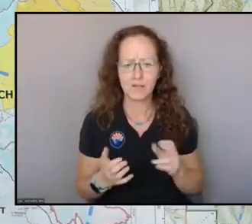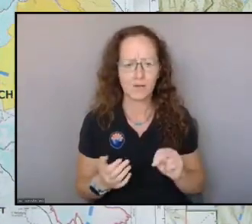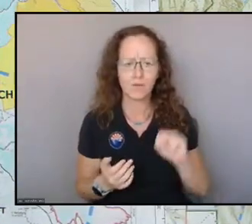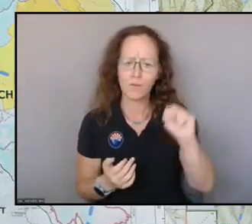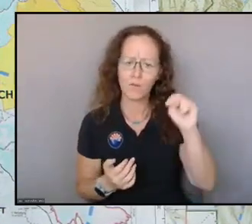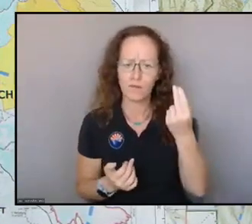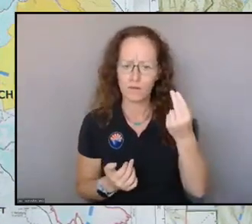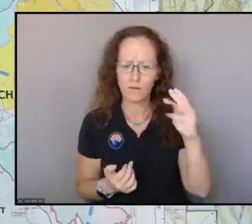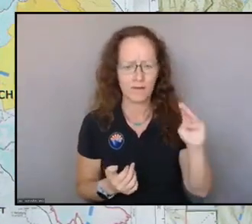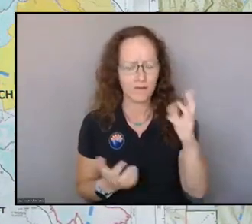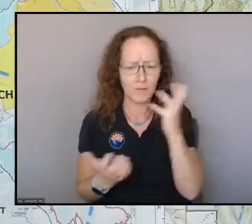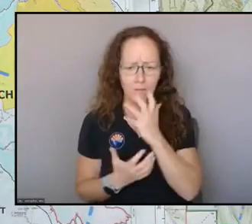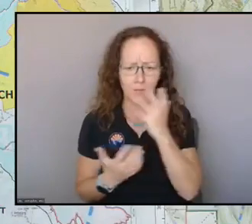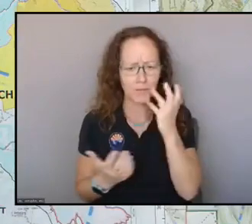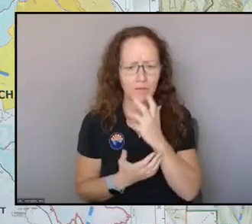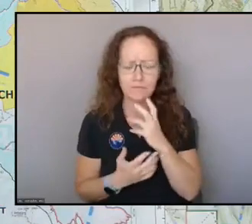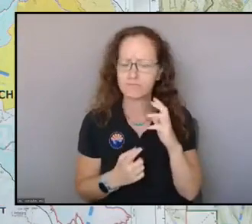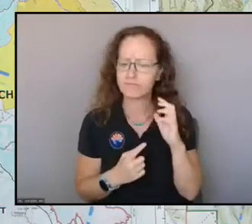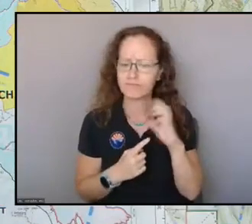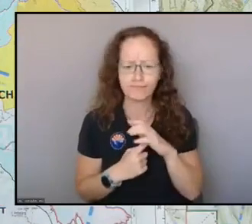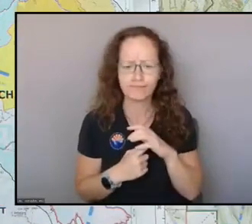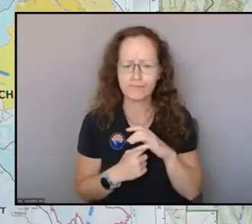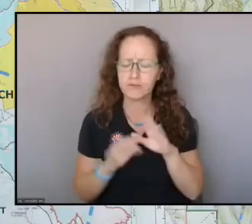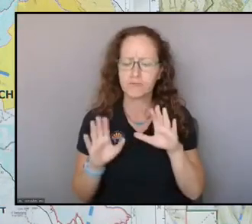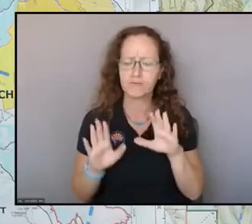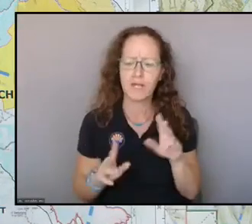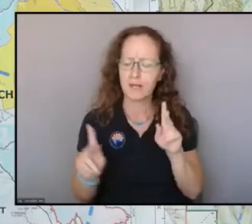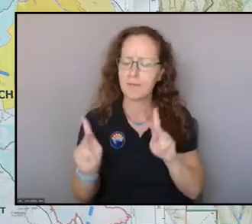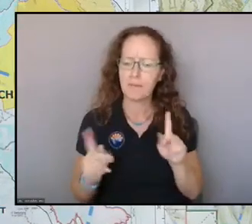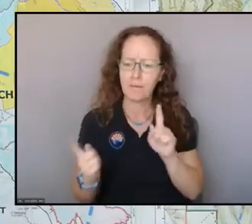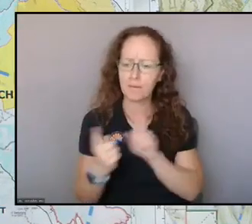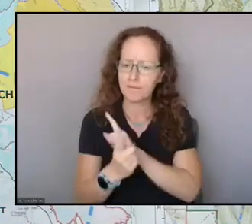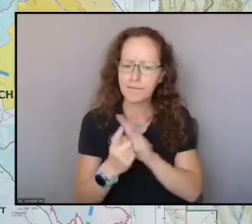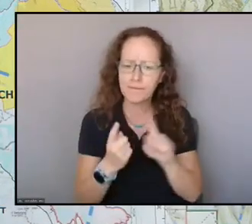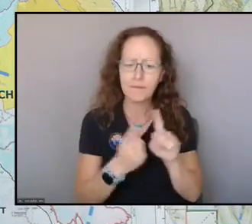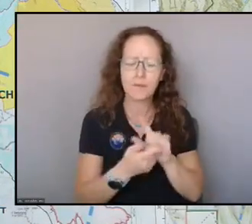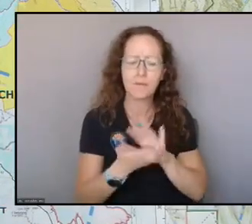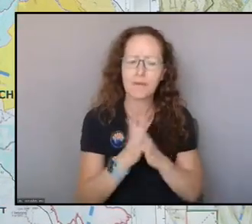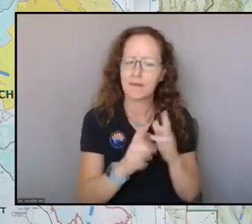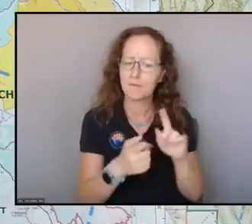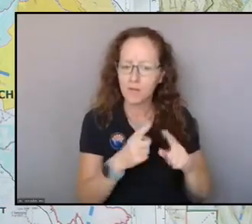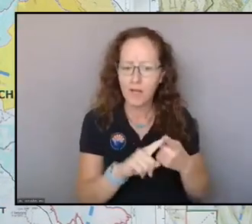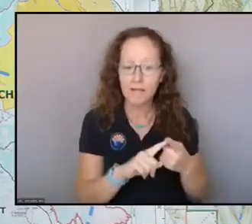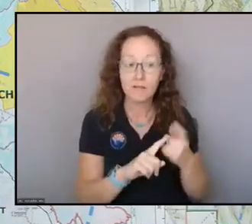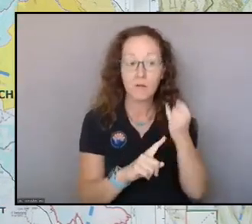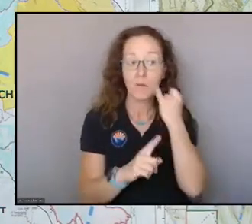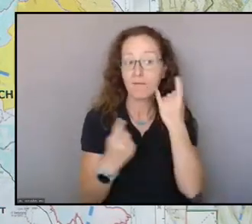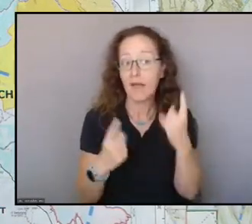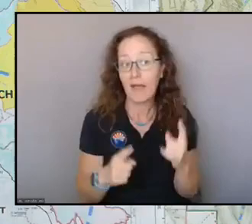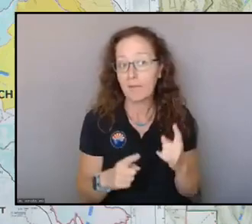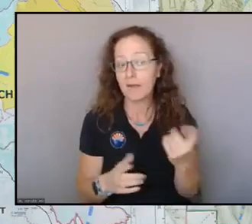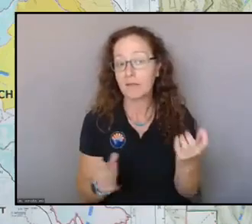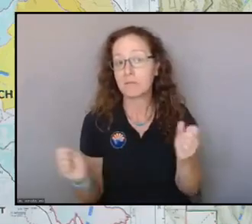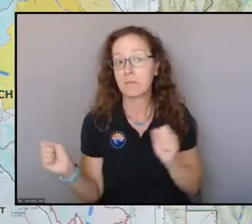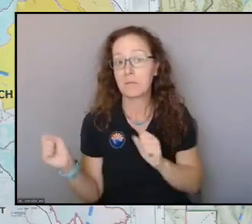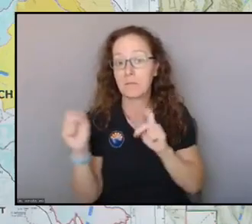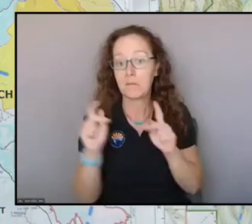MEXICO. MET A LOT OF GREAT PEOPLE, MADE A LOT OF GOOD FRIENDS. IF IT WORKS OUT THAT WE COME BACK HERE AGAIN, WE'LL BE